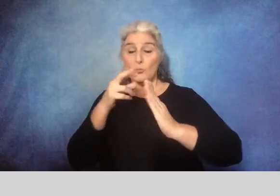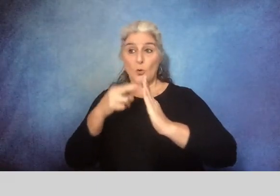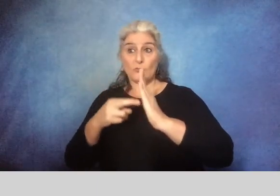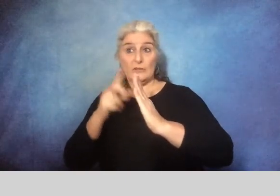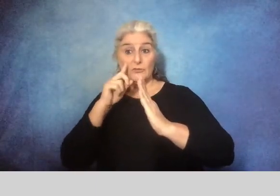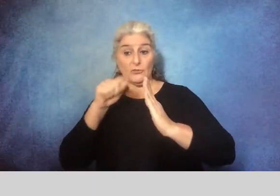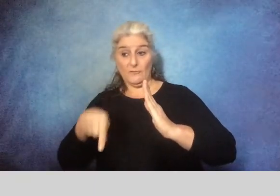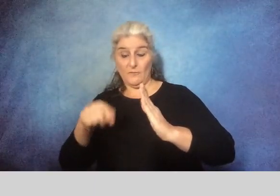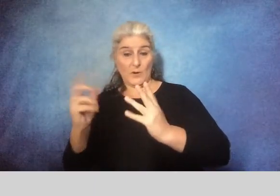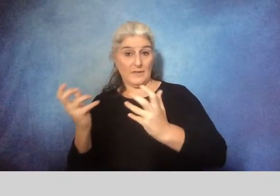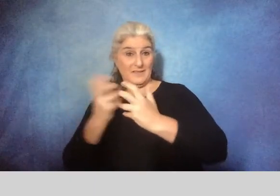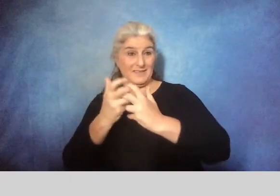and the program will crash.